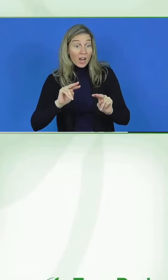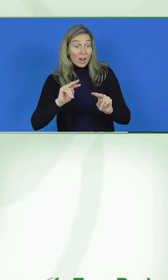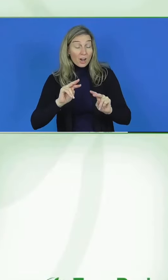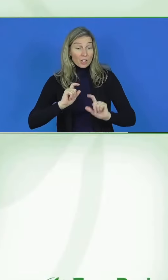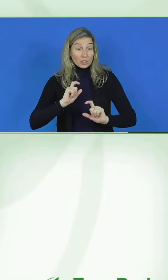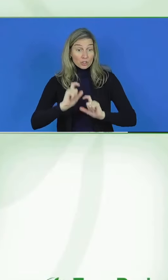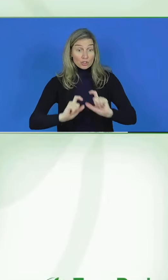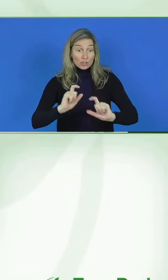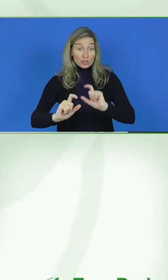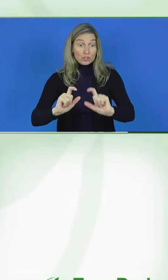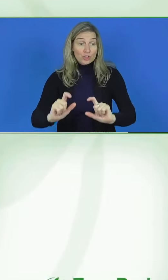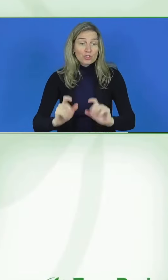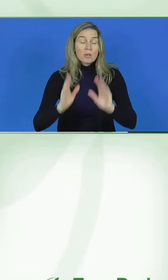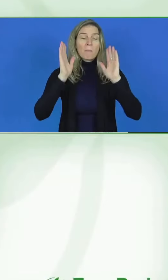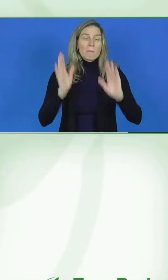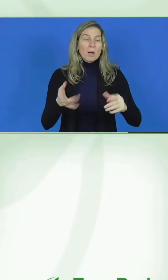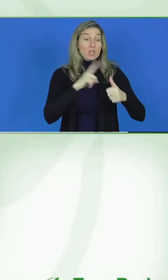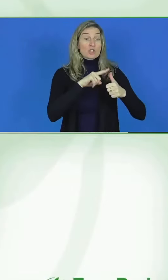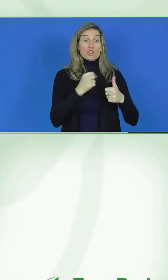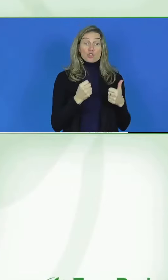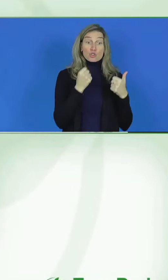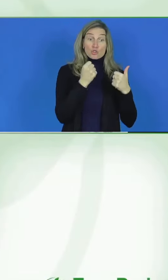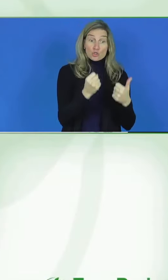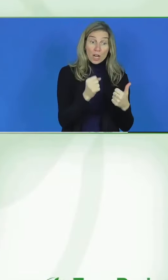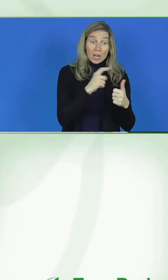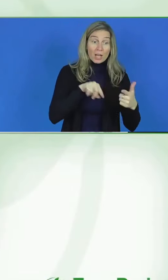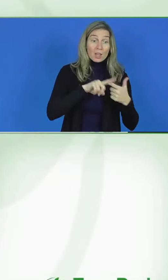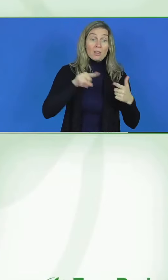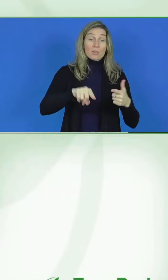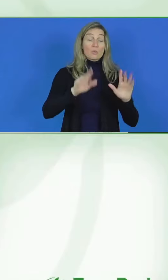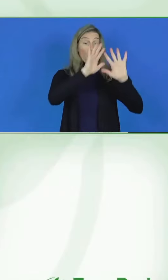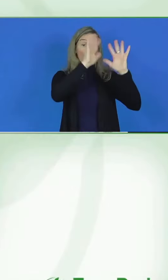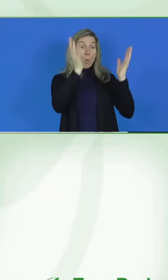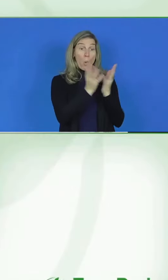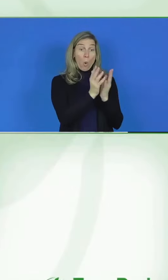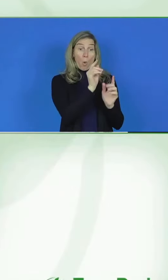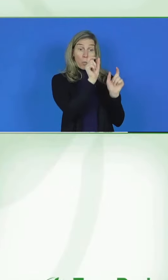person focused, we have to cultivate connections inside the system and out.